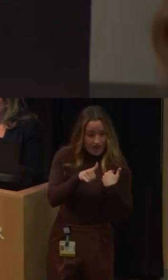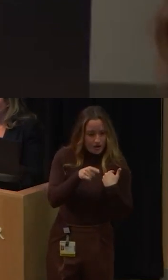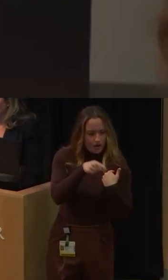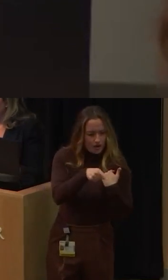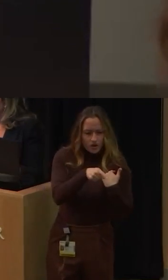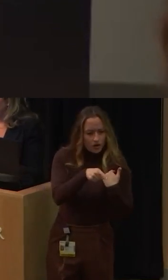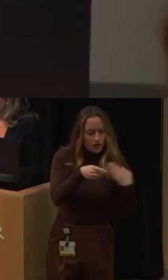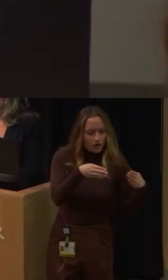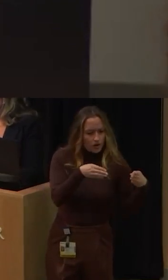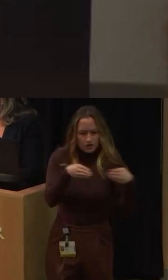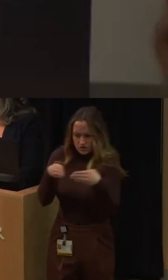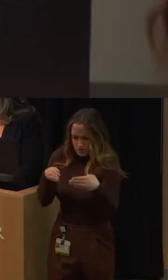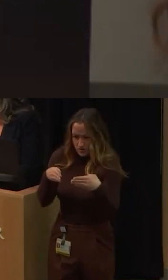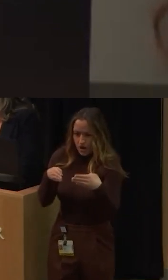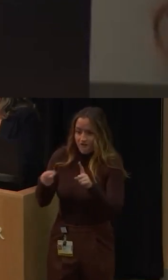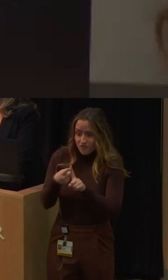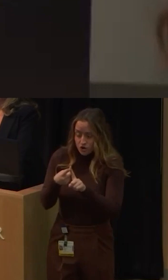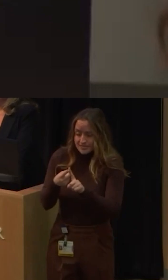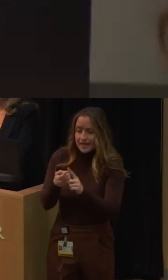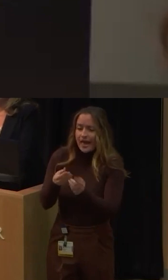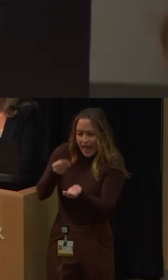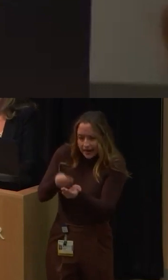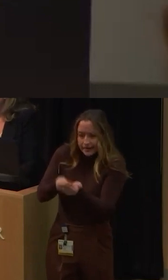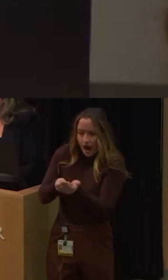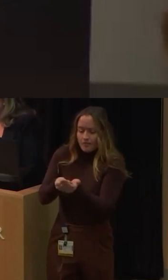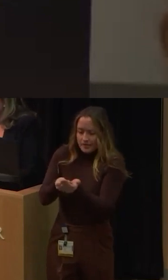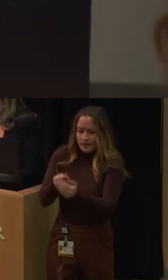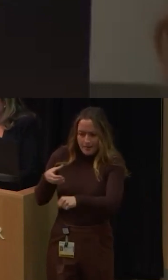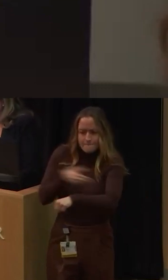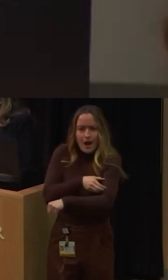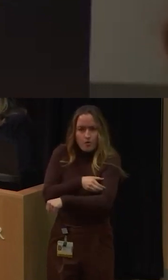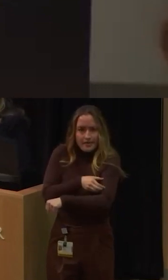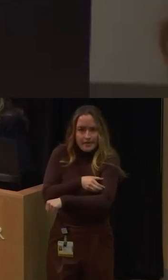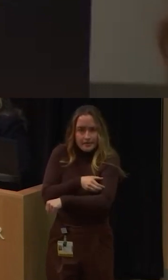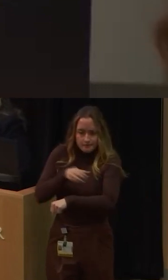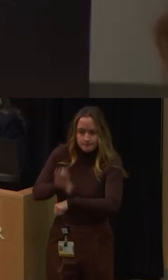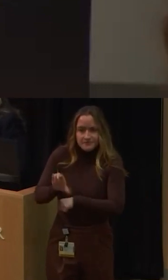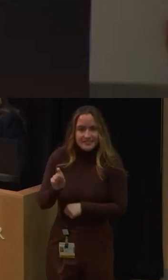towards economic empowerment, and I think that that is a very powerful speech